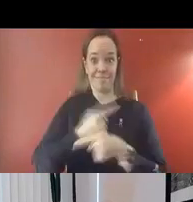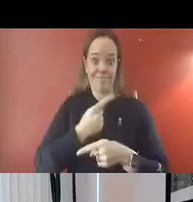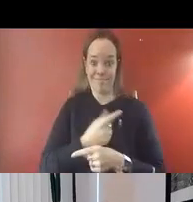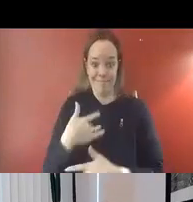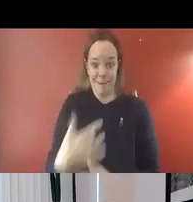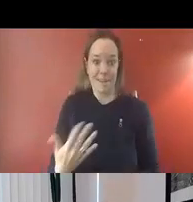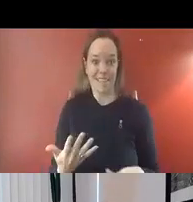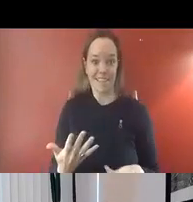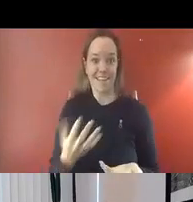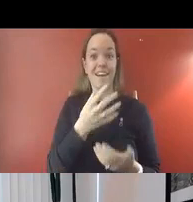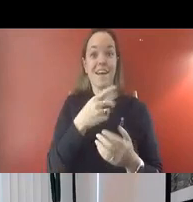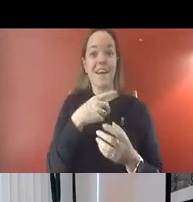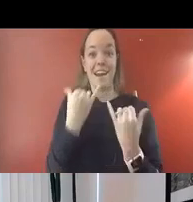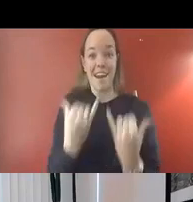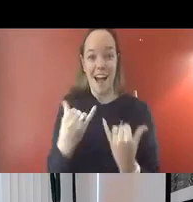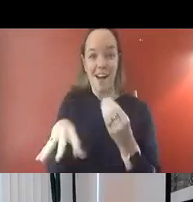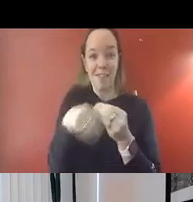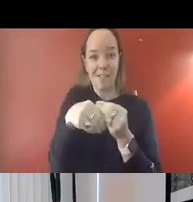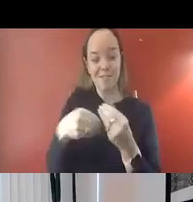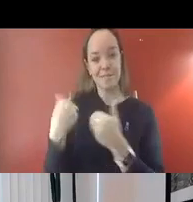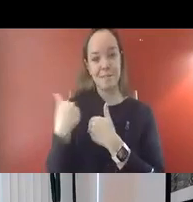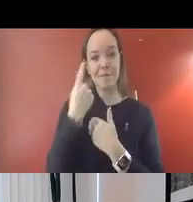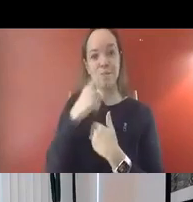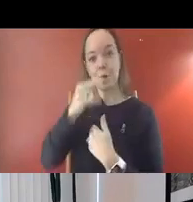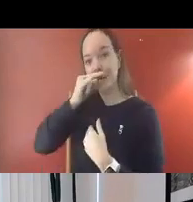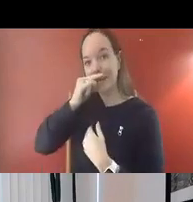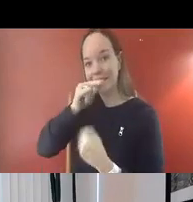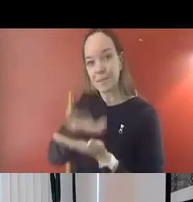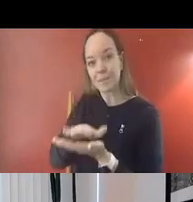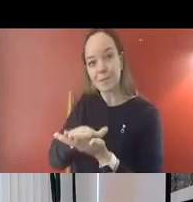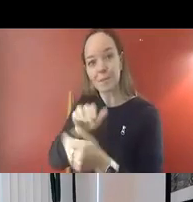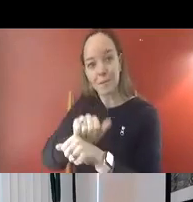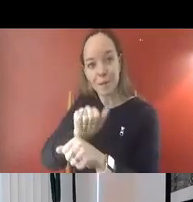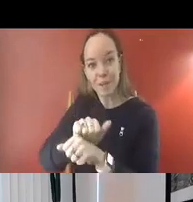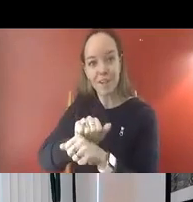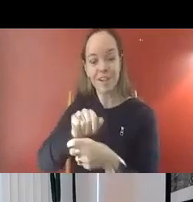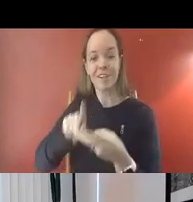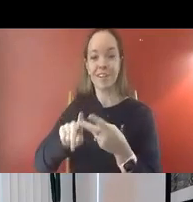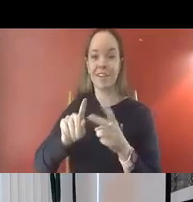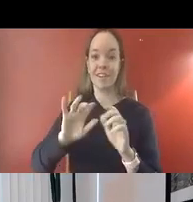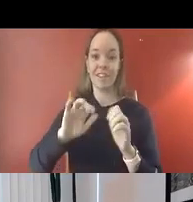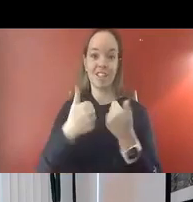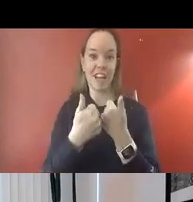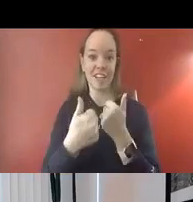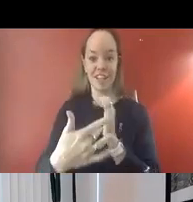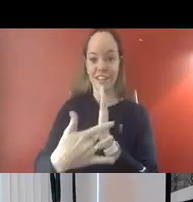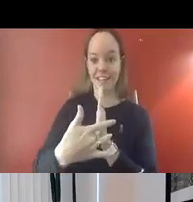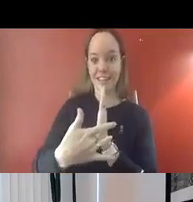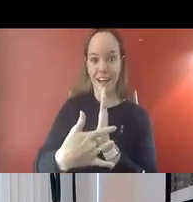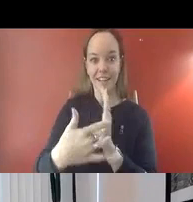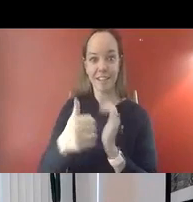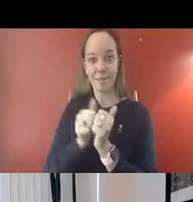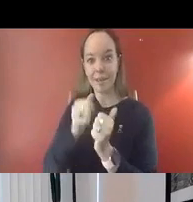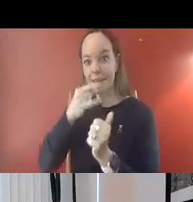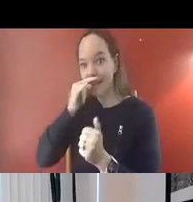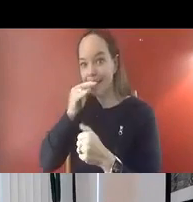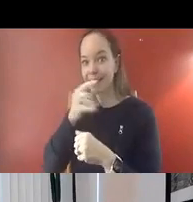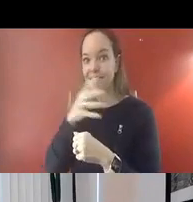their kids for academic work, for people have taken on responsibility for challenging technology along with kids, their kids for academic work, for or with working from home, or even just challenging technology along with kids,